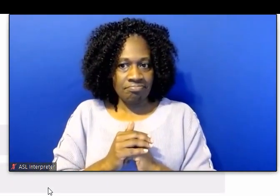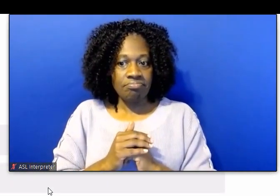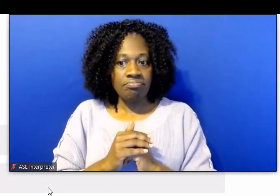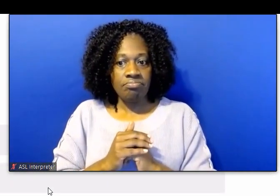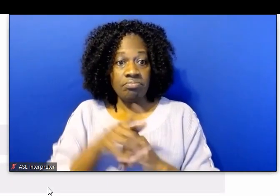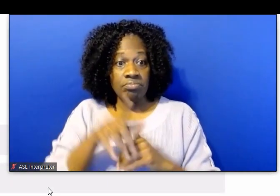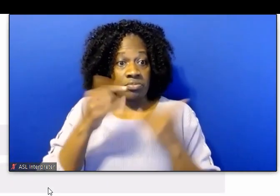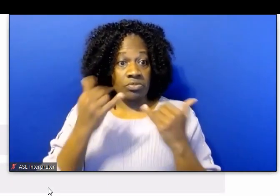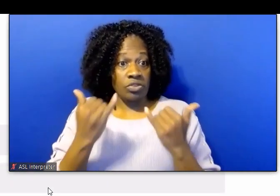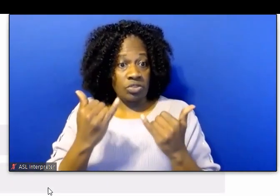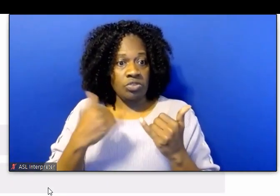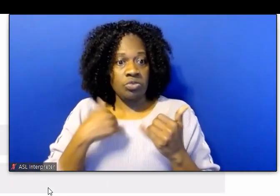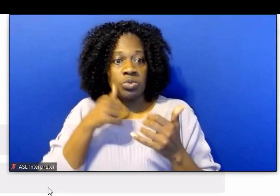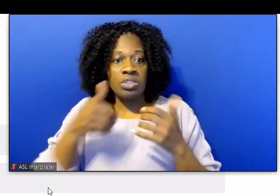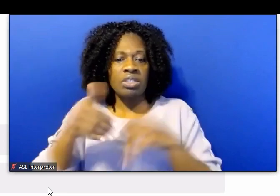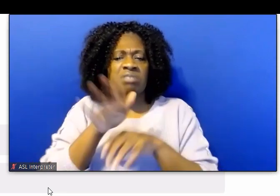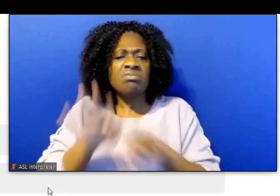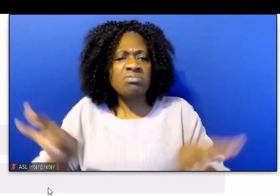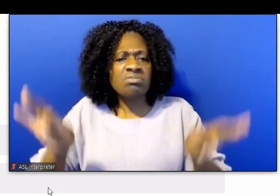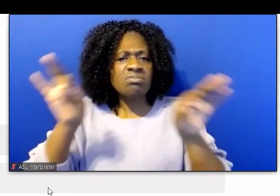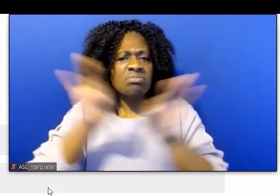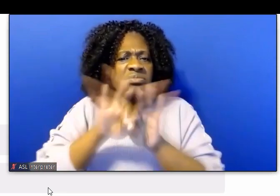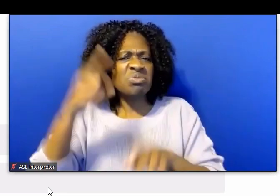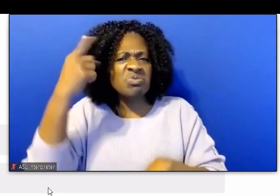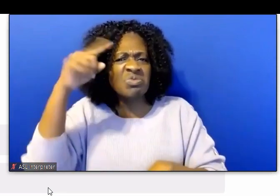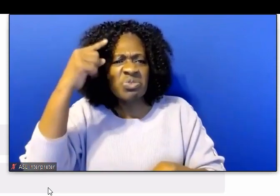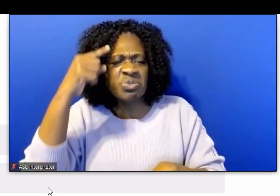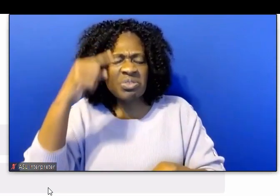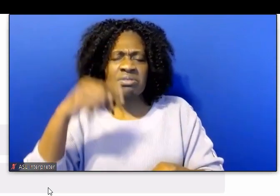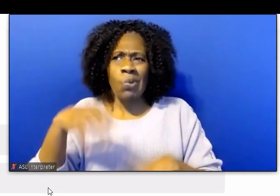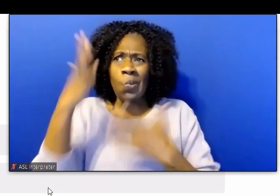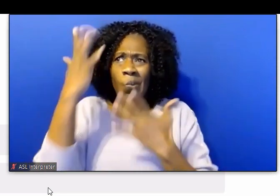Today, we're going to cover the importance of this, why we do this work.